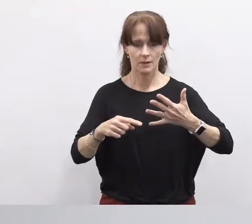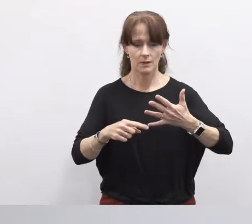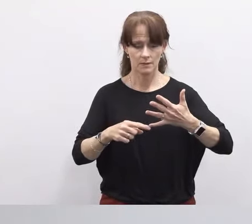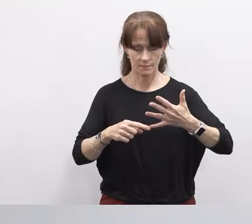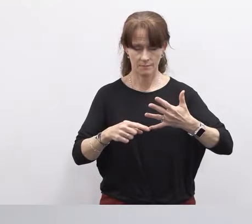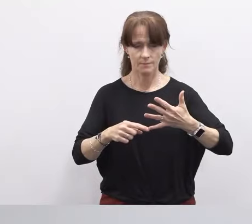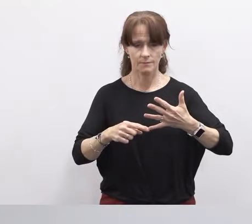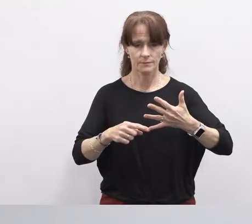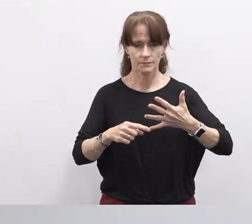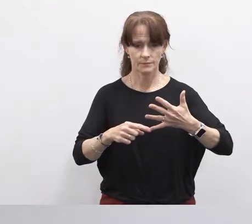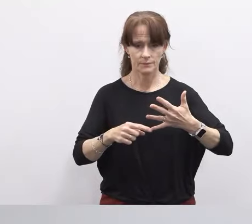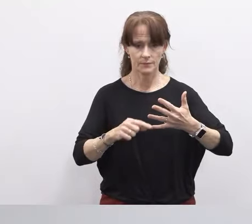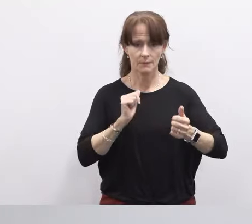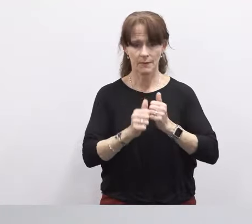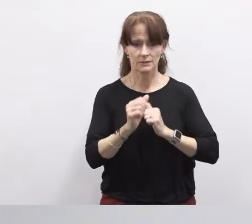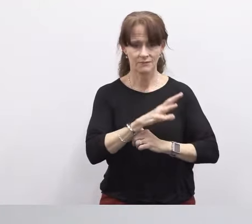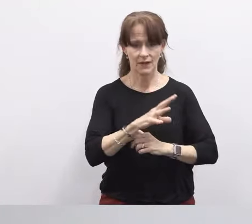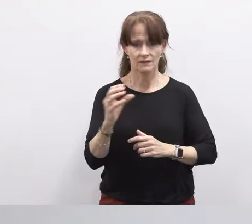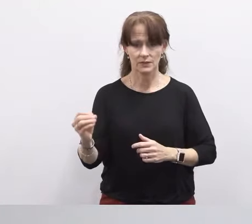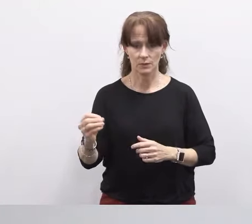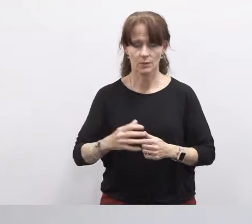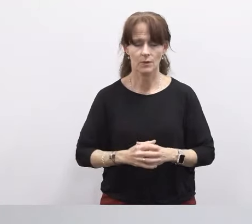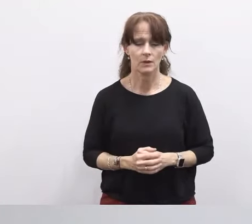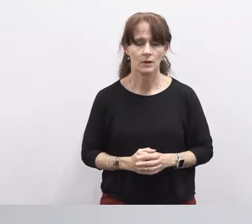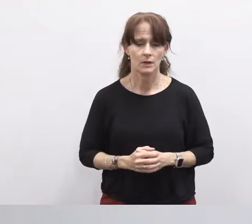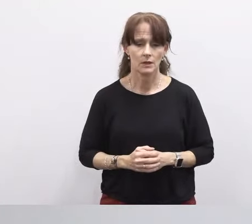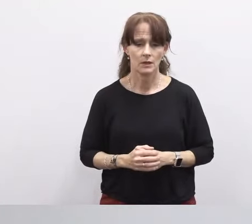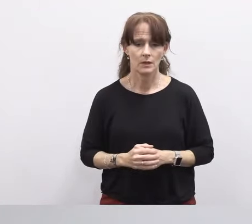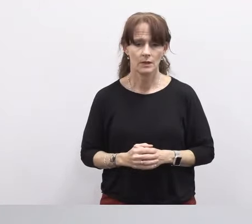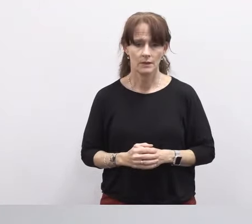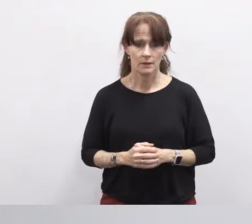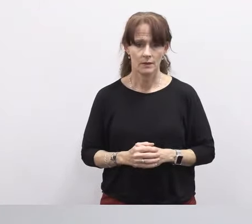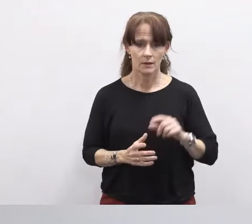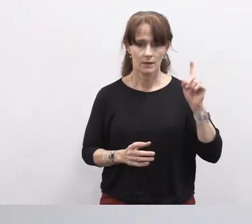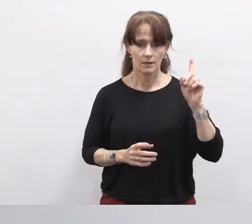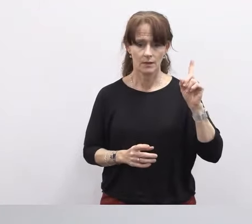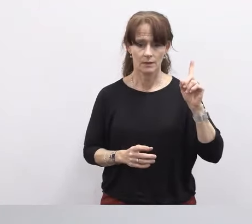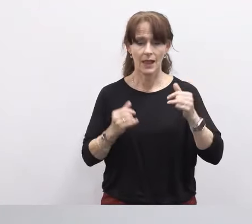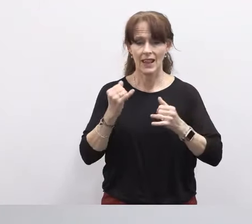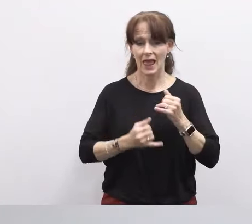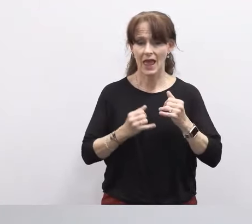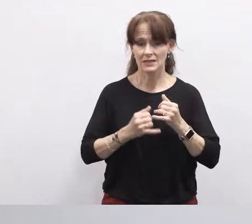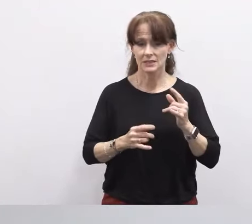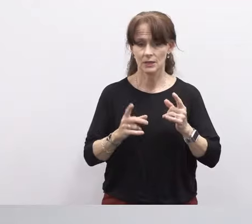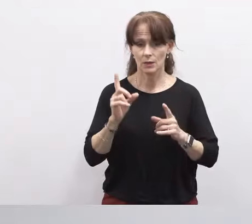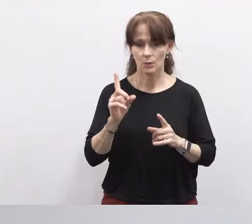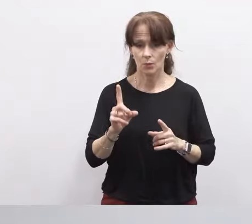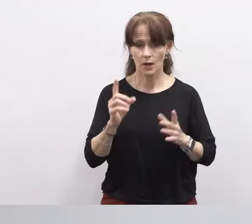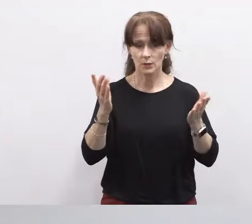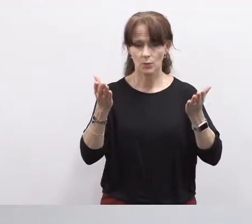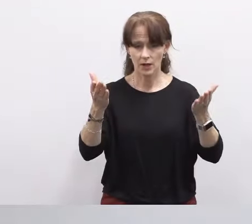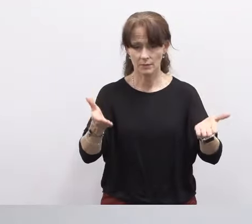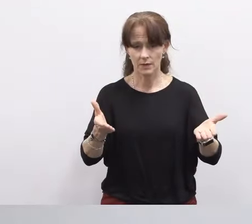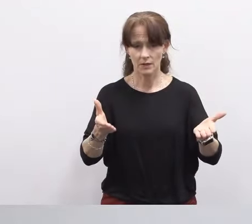I also vote aye, that passes five, zero. And lastly I have one recommendation for readmission